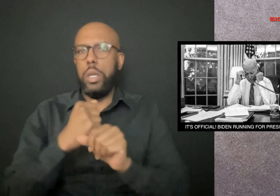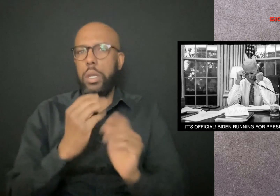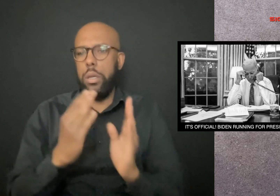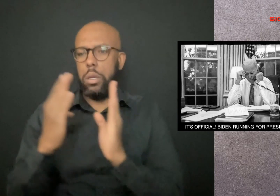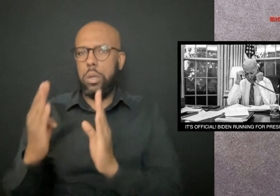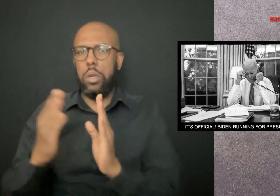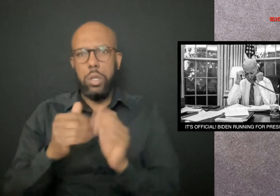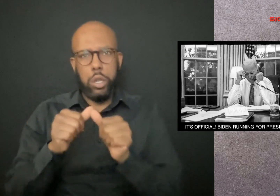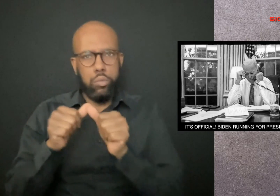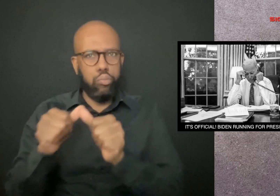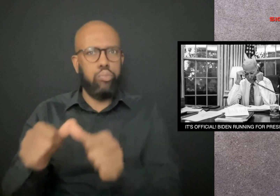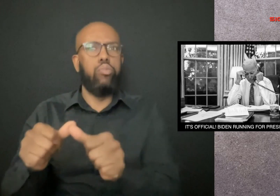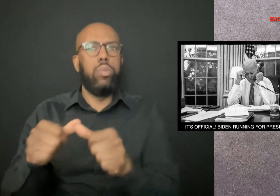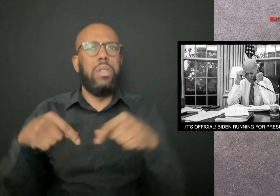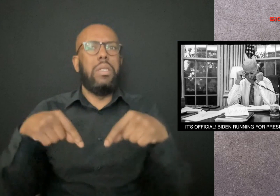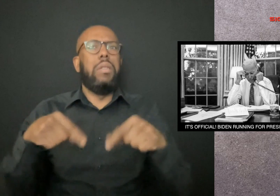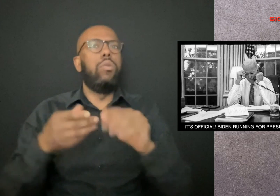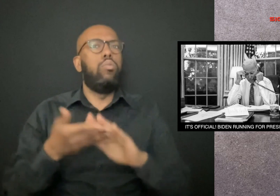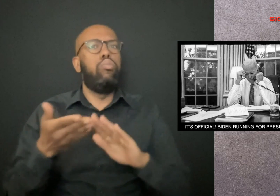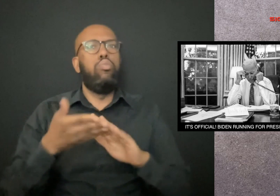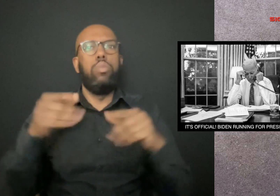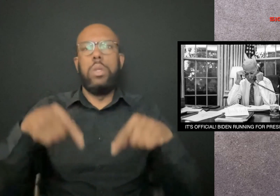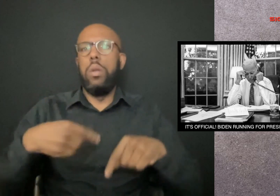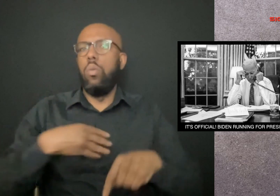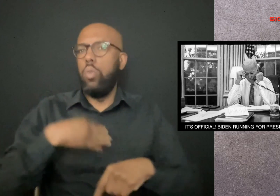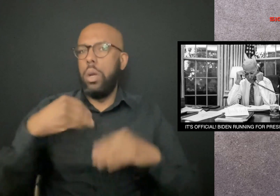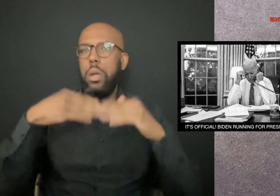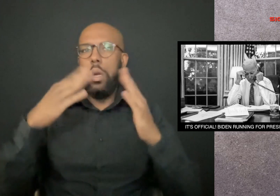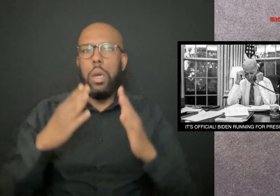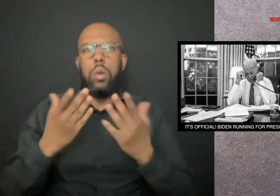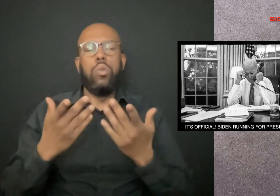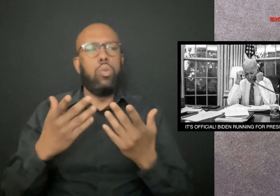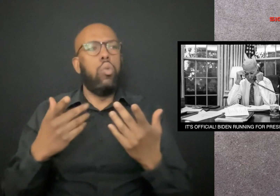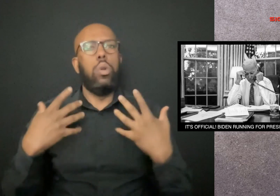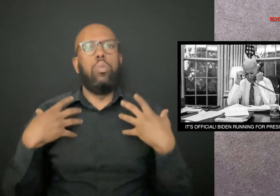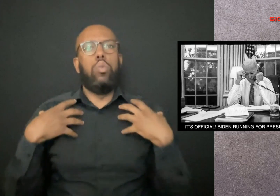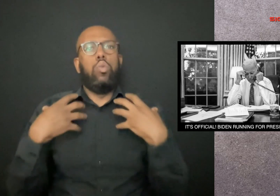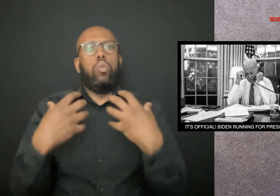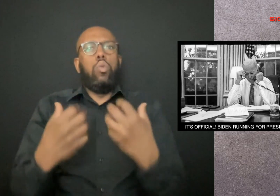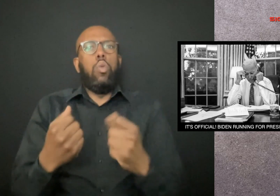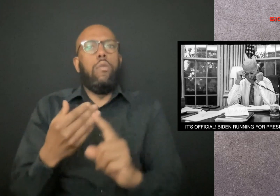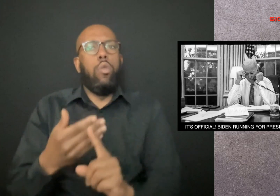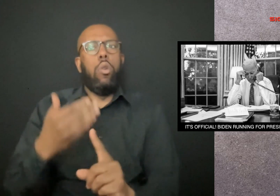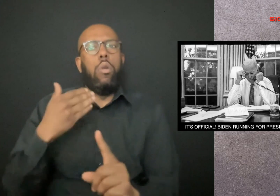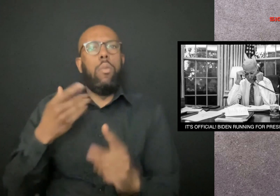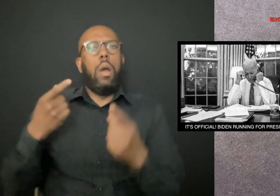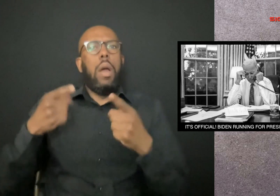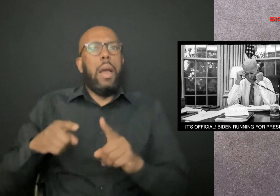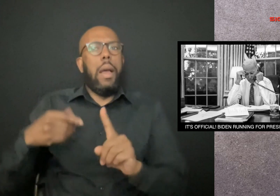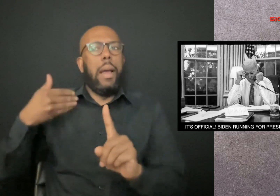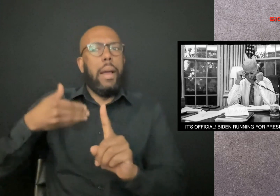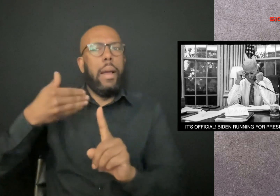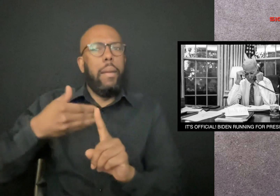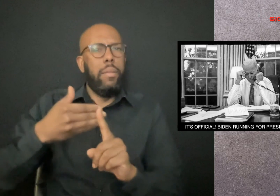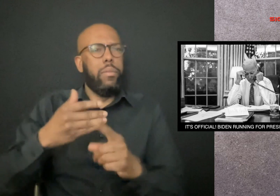Biden argues he needs another four years in the White House to fully restore the nation's character